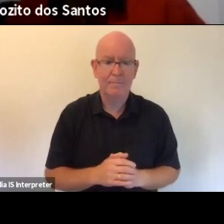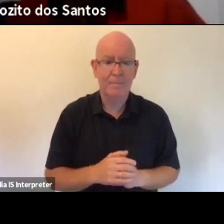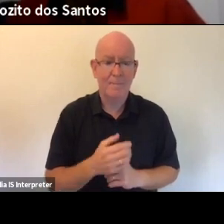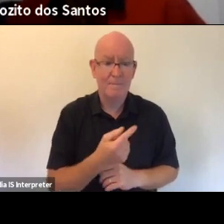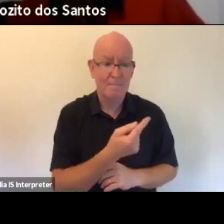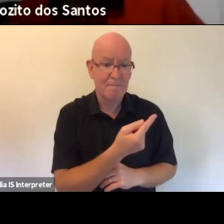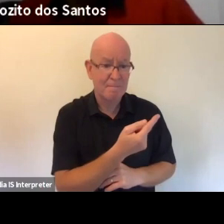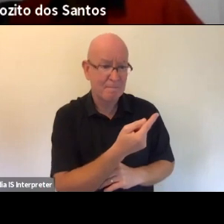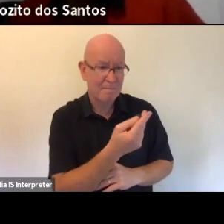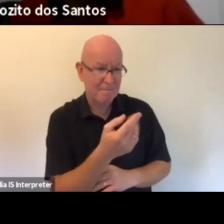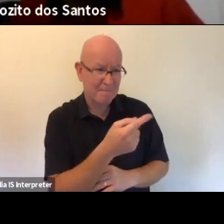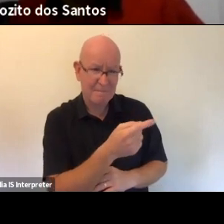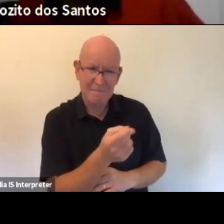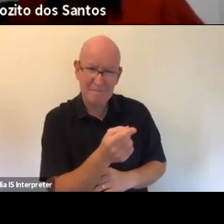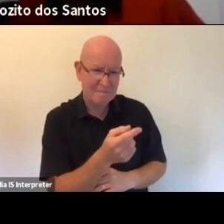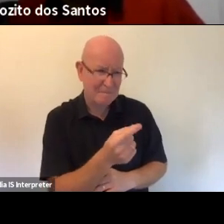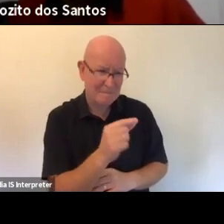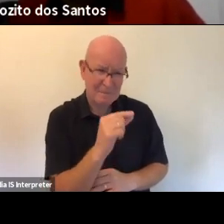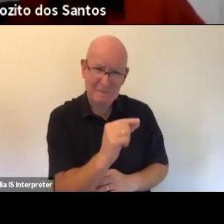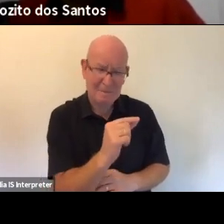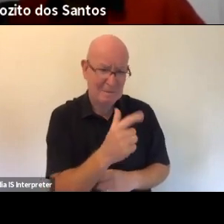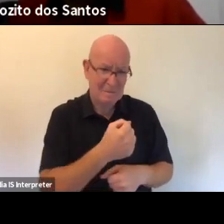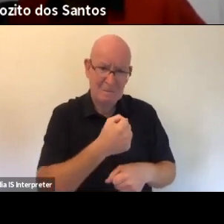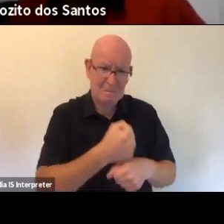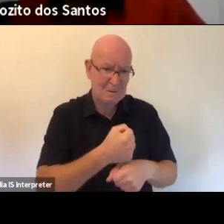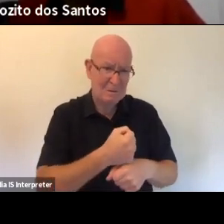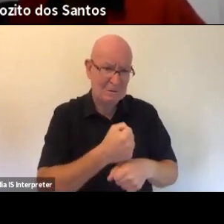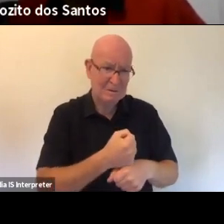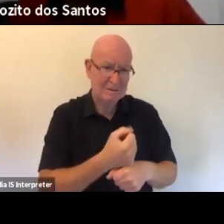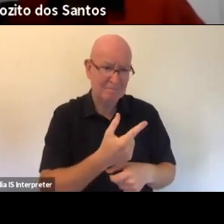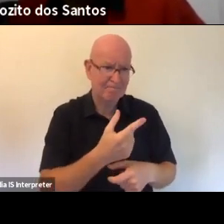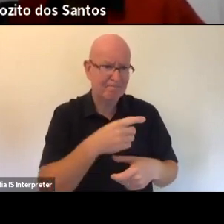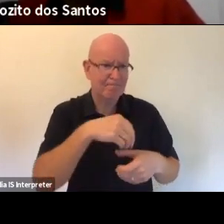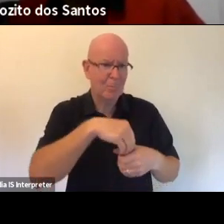even though that number is… so that about…